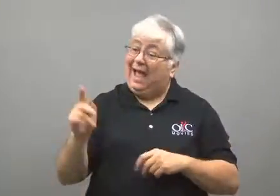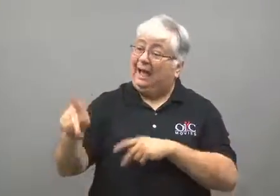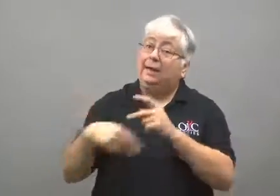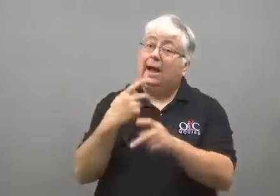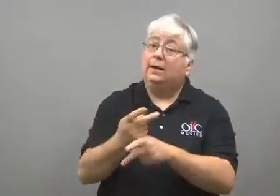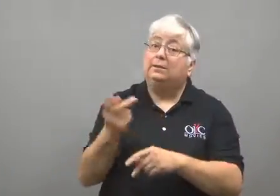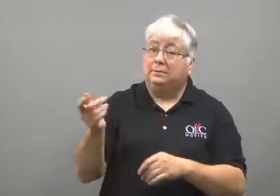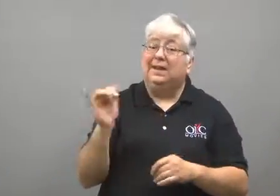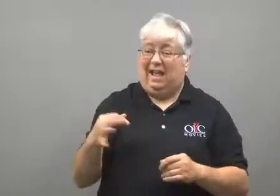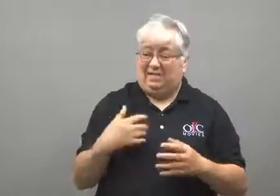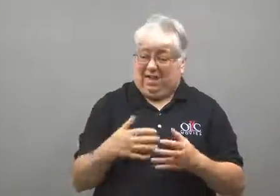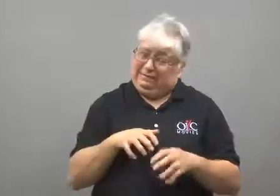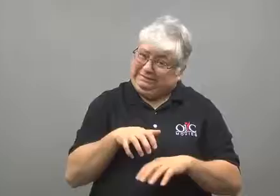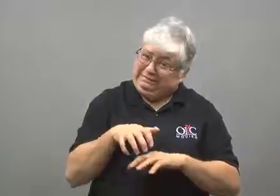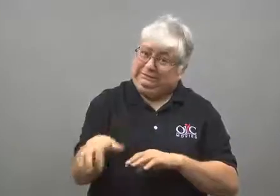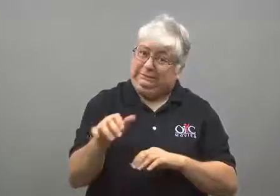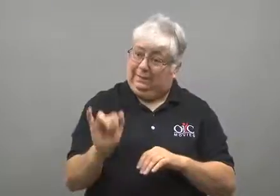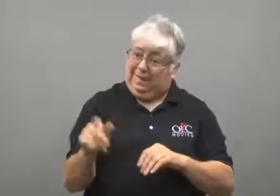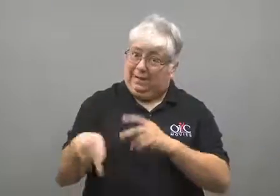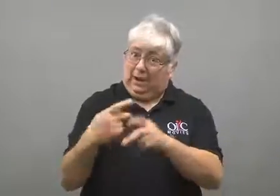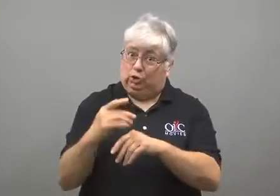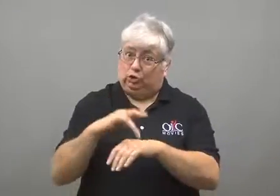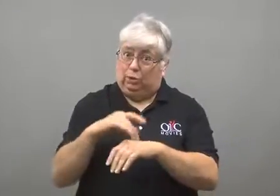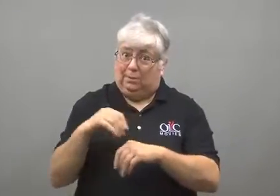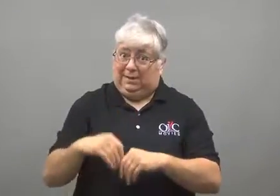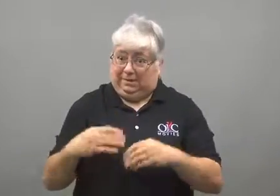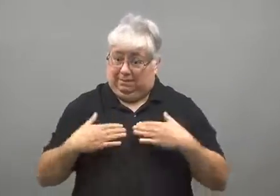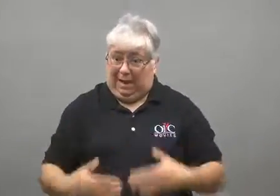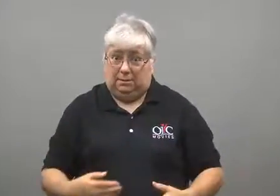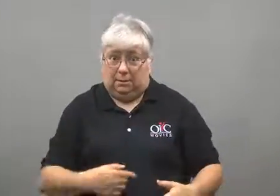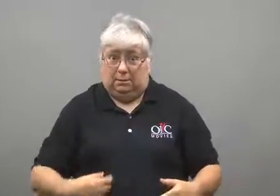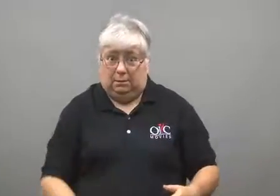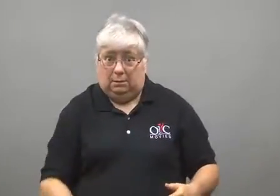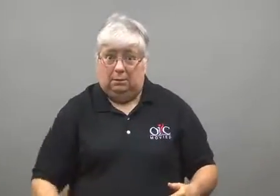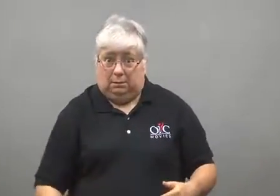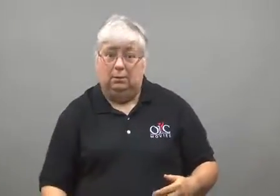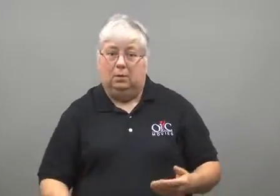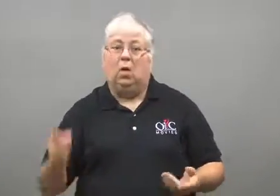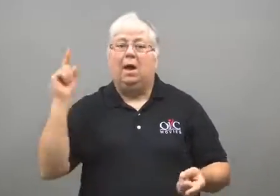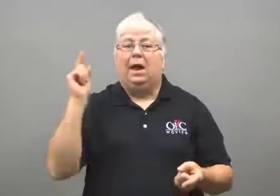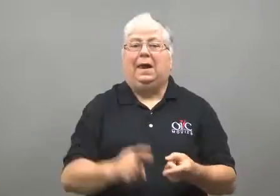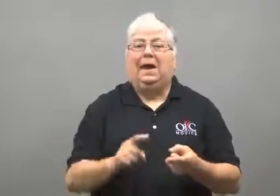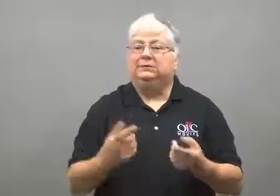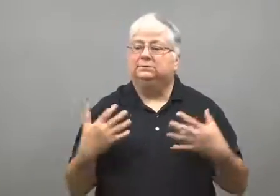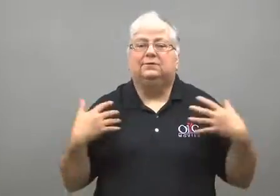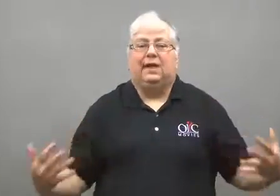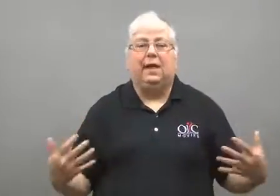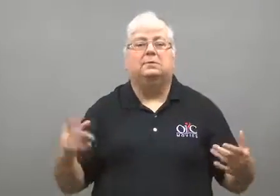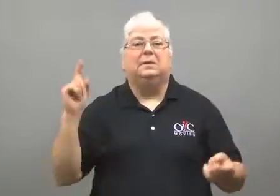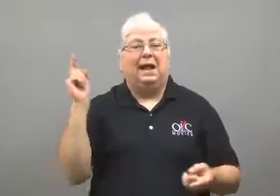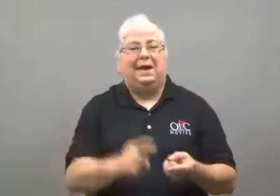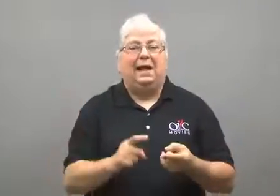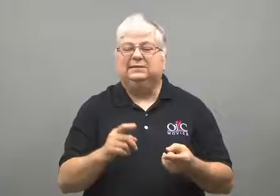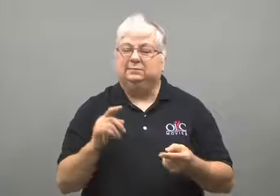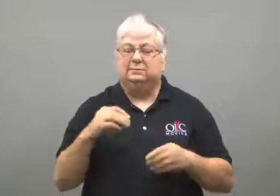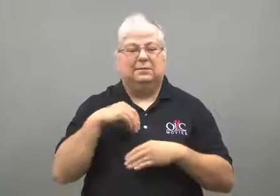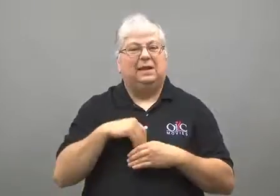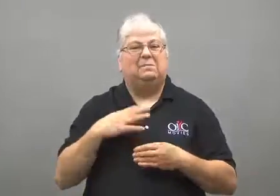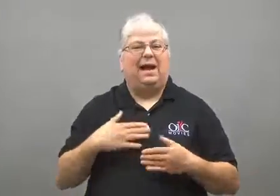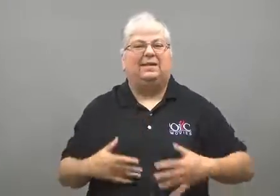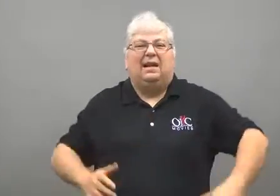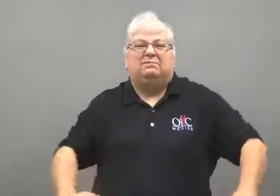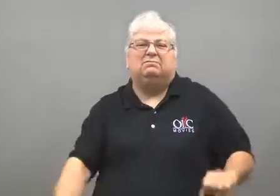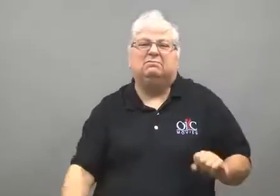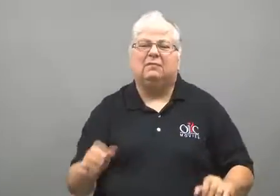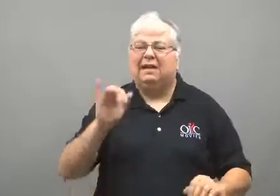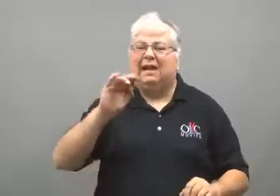Having a lot of that type would decrese the risk of obesity